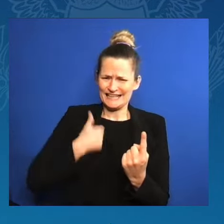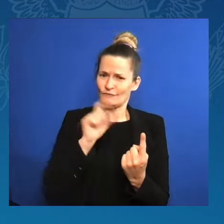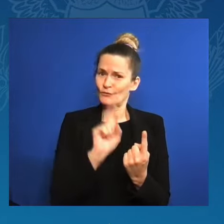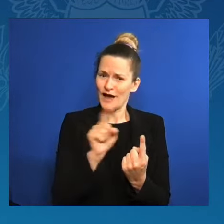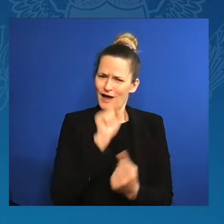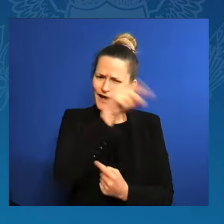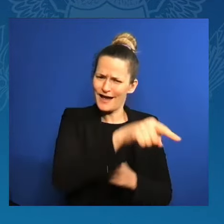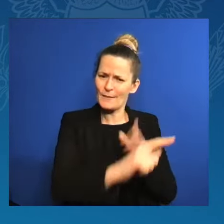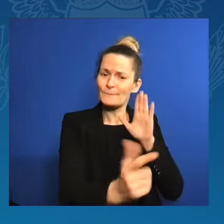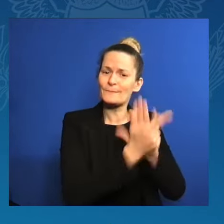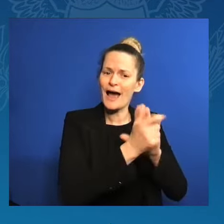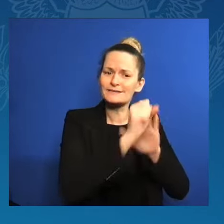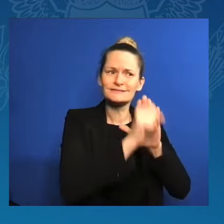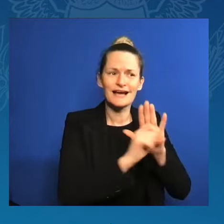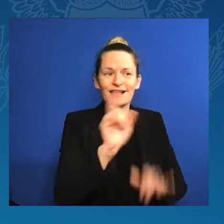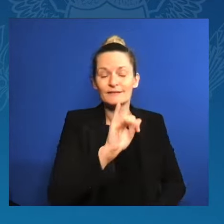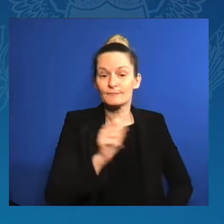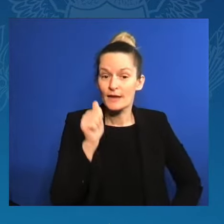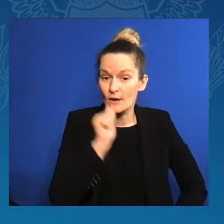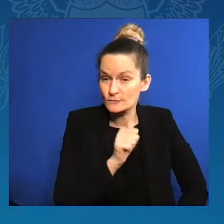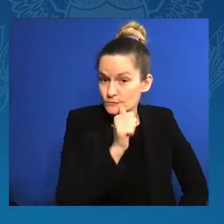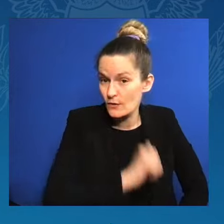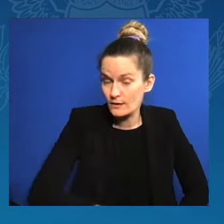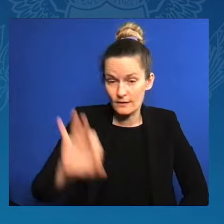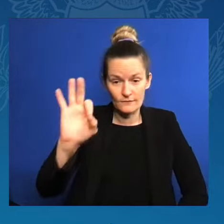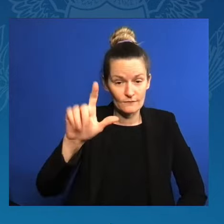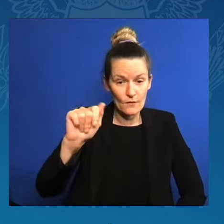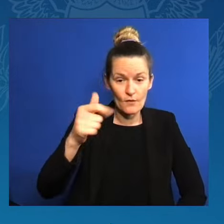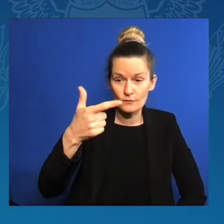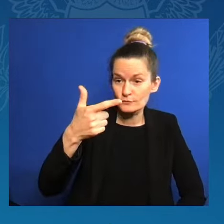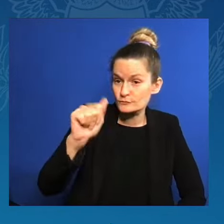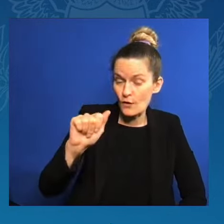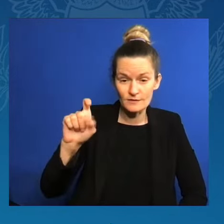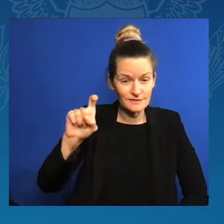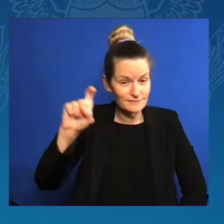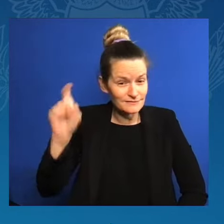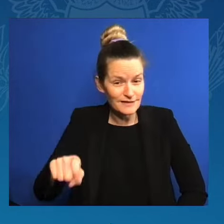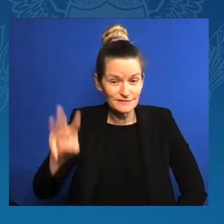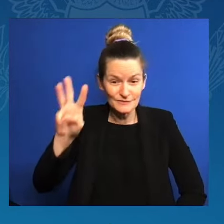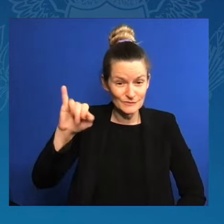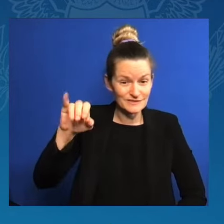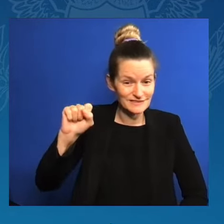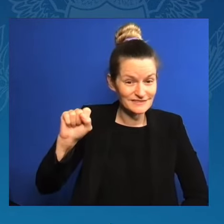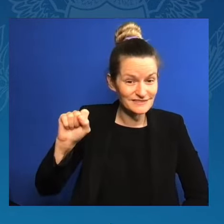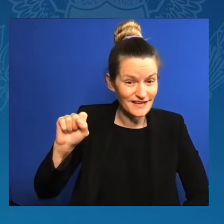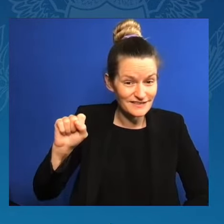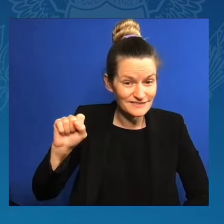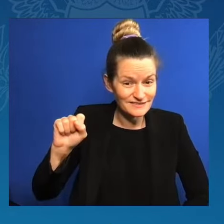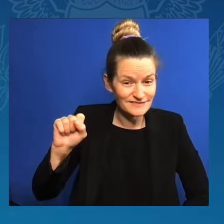Some with no exceptions, even for survivors of the crimes of rape and incest.